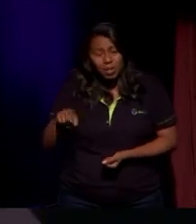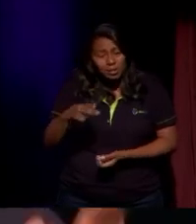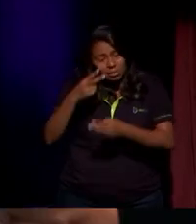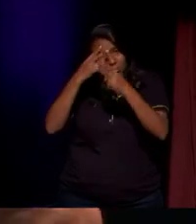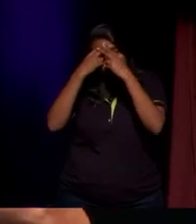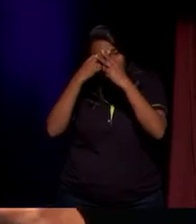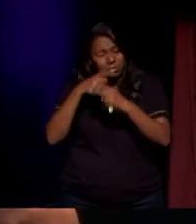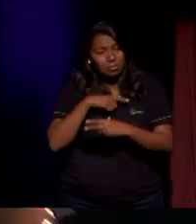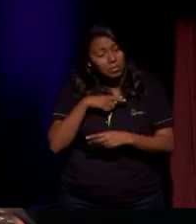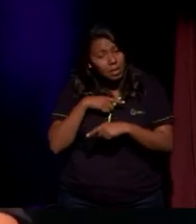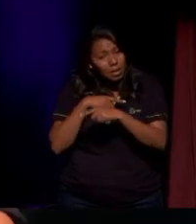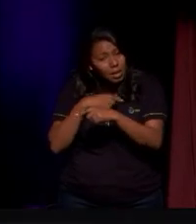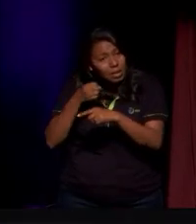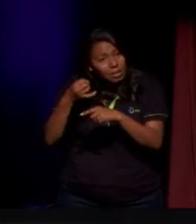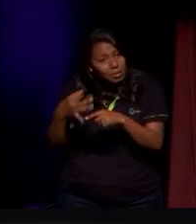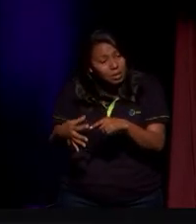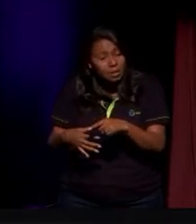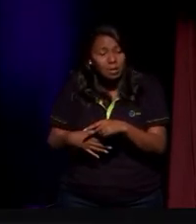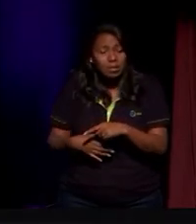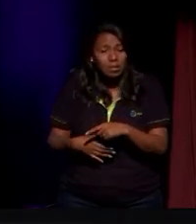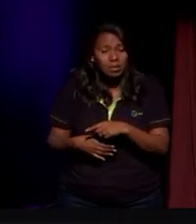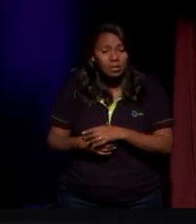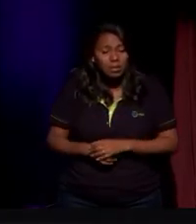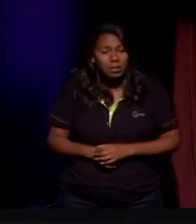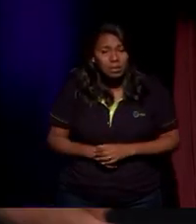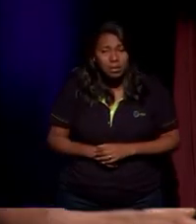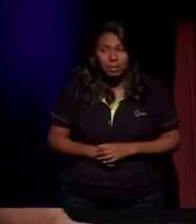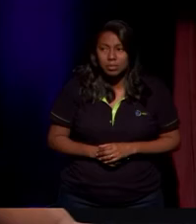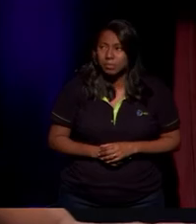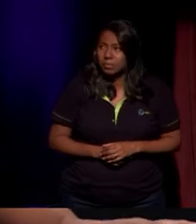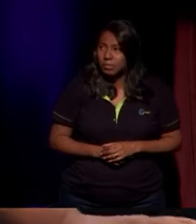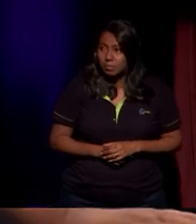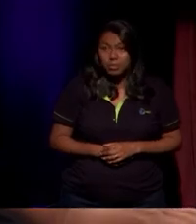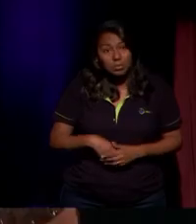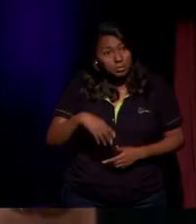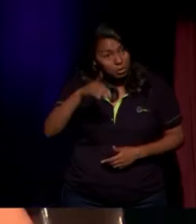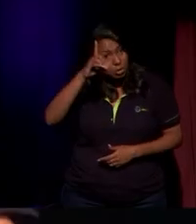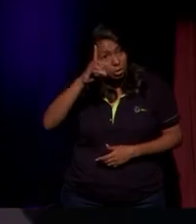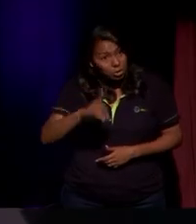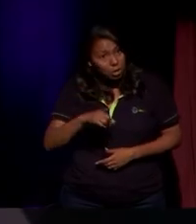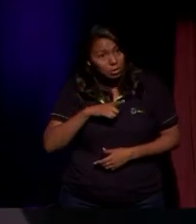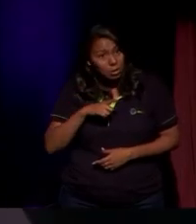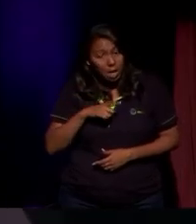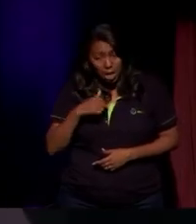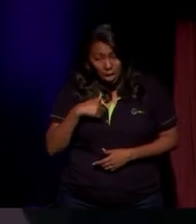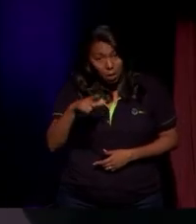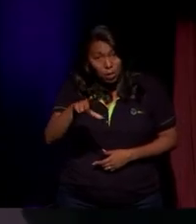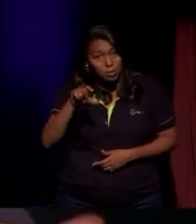and the girl finished the speech saying thus, we have the right to choose who we're going to have sex with.